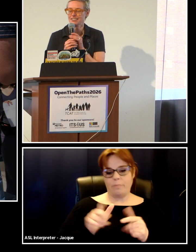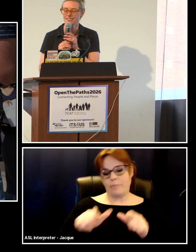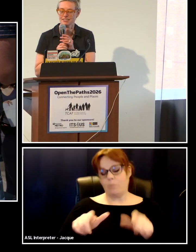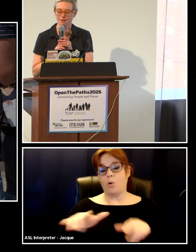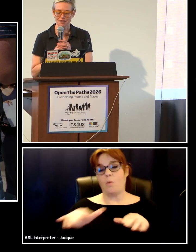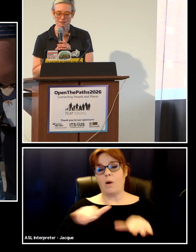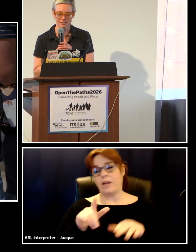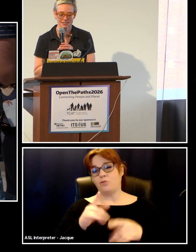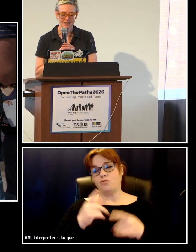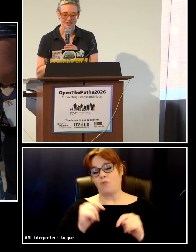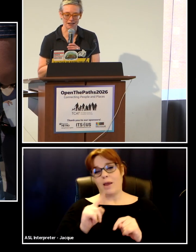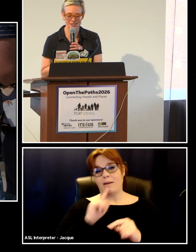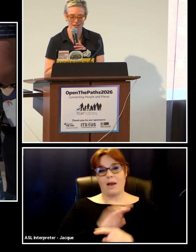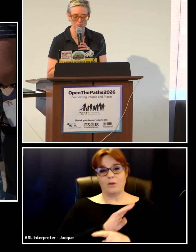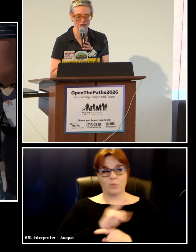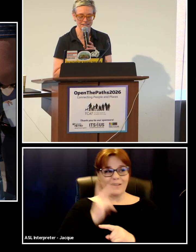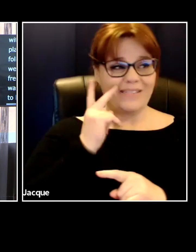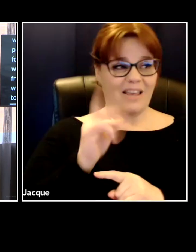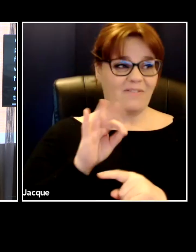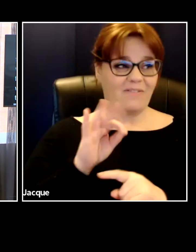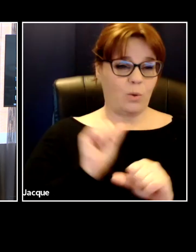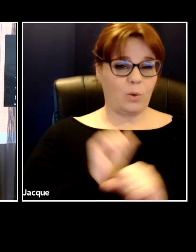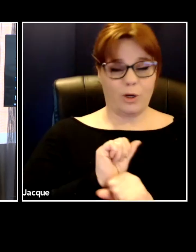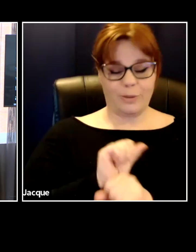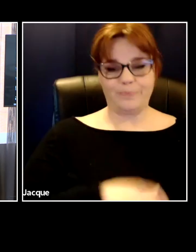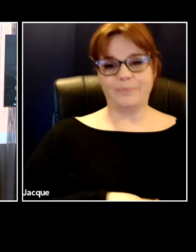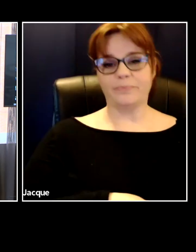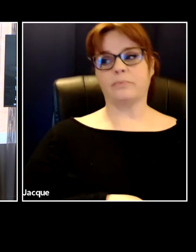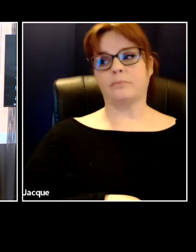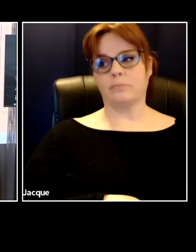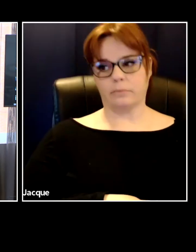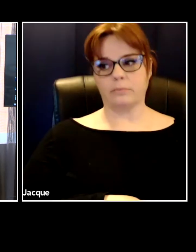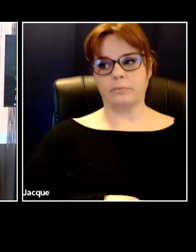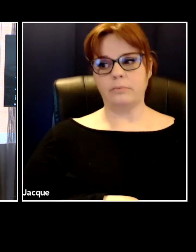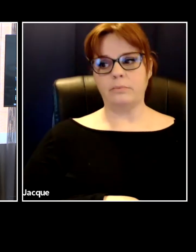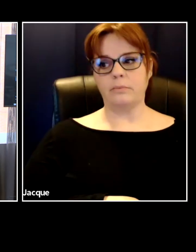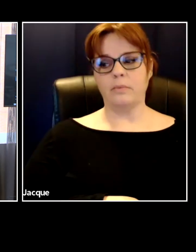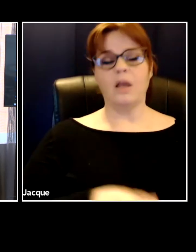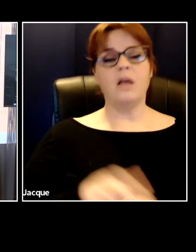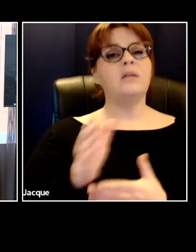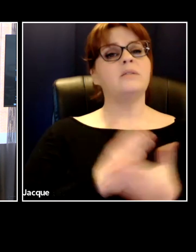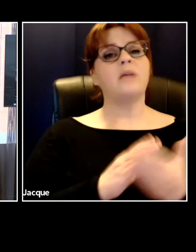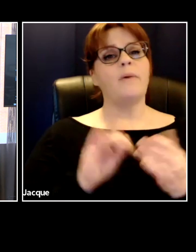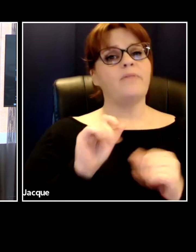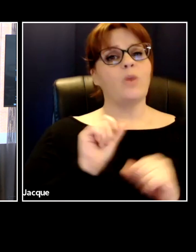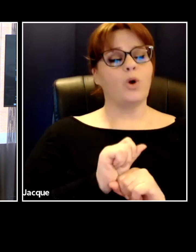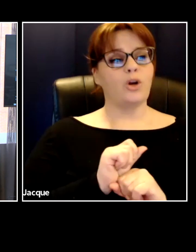actually see if that was that was going to work. Um so some of the work that that um we're doing